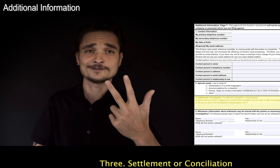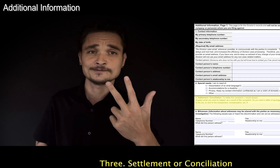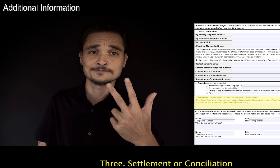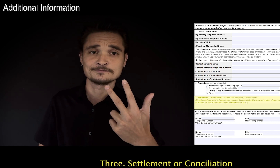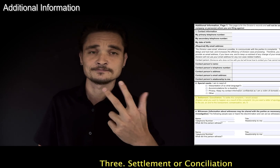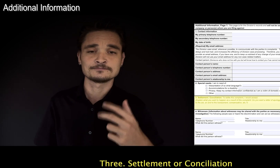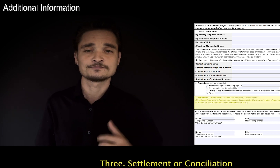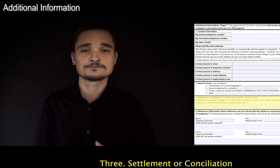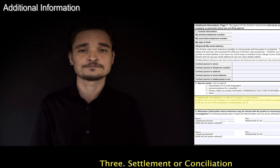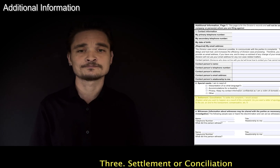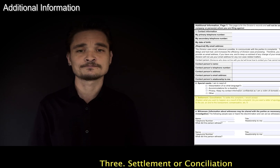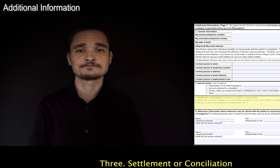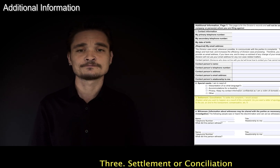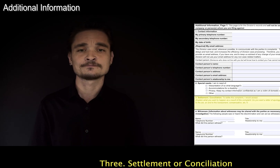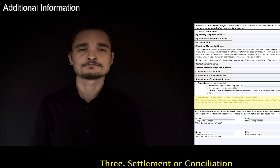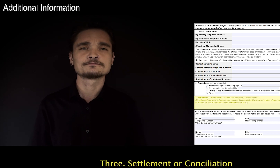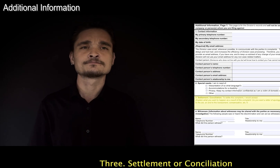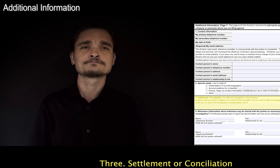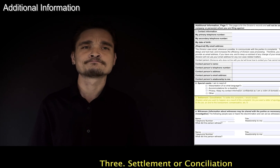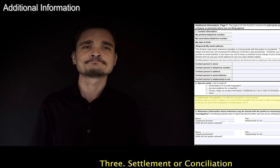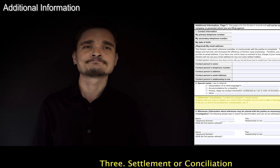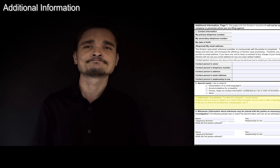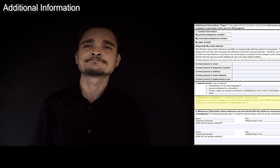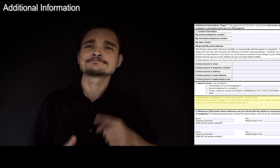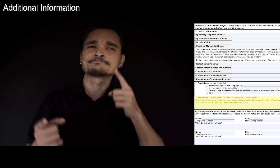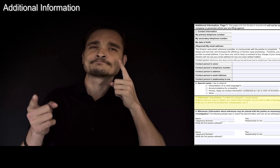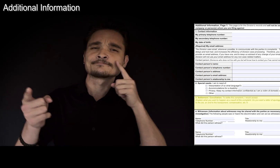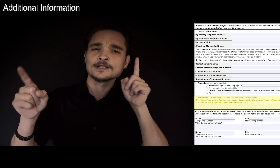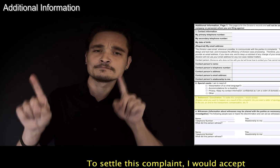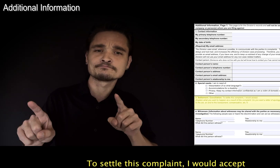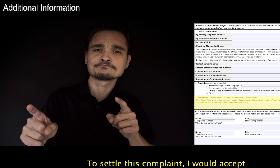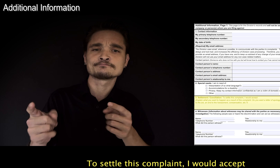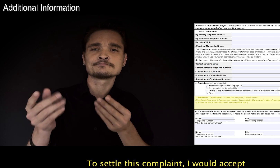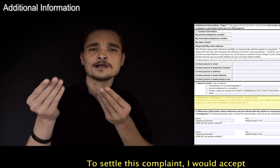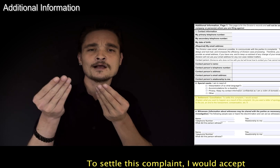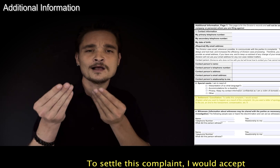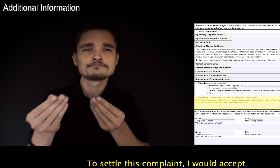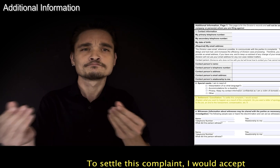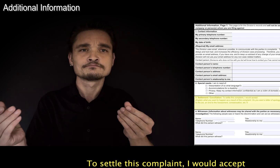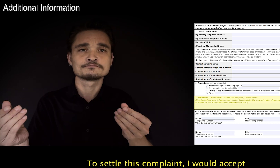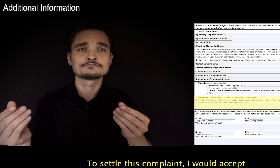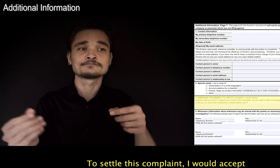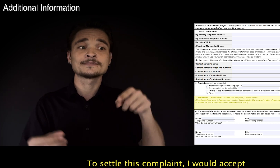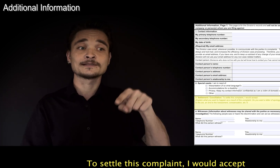Three. Settlement or Conciliation To settle this complaint, I would accept